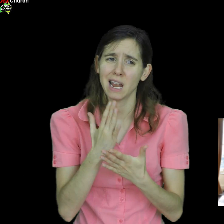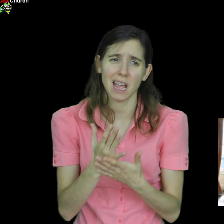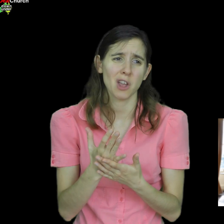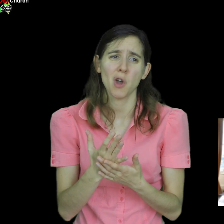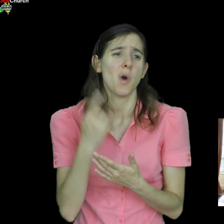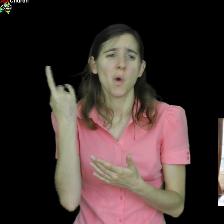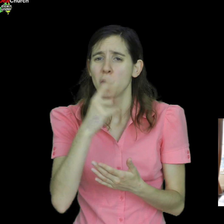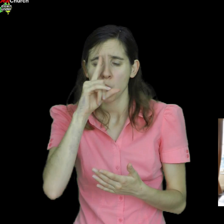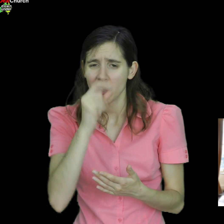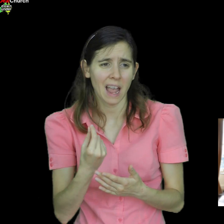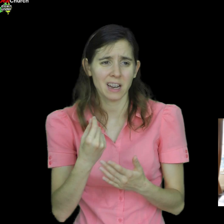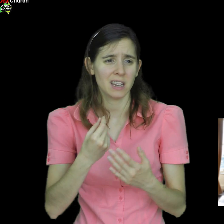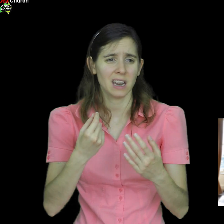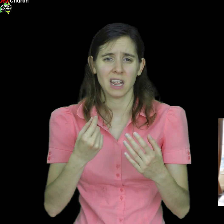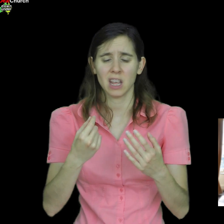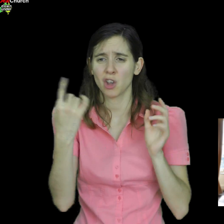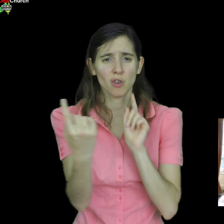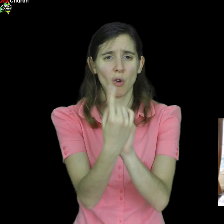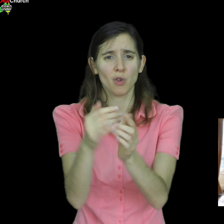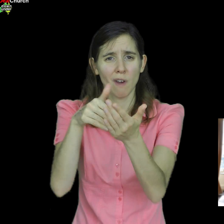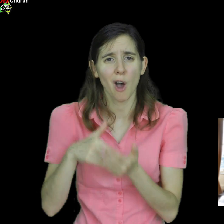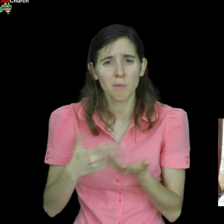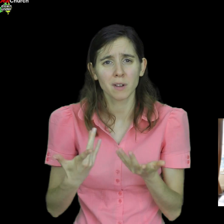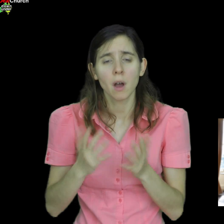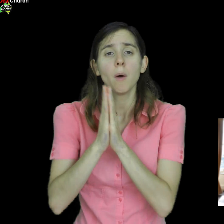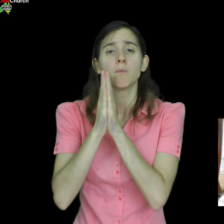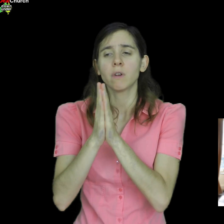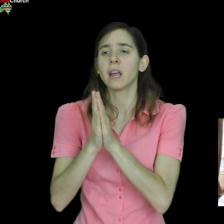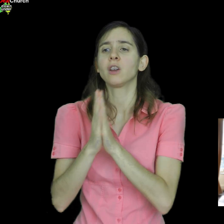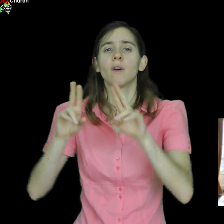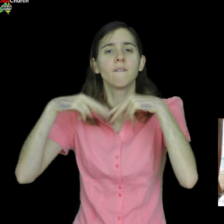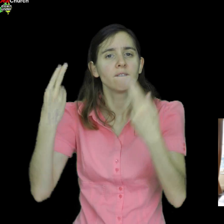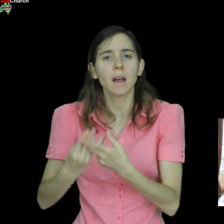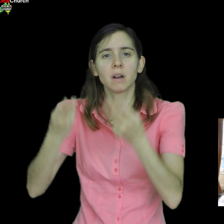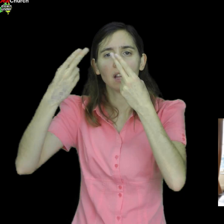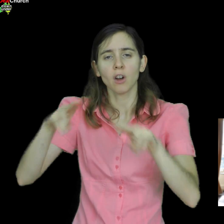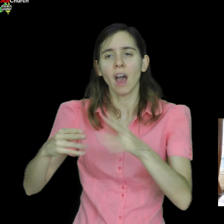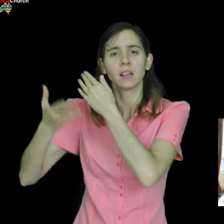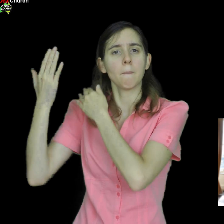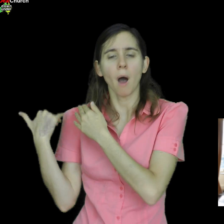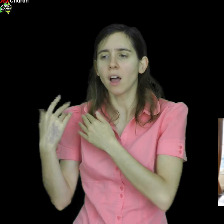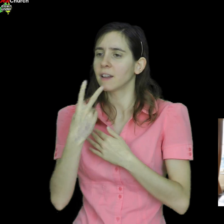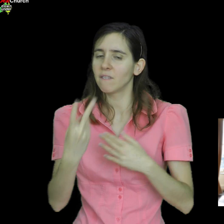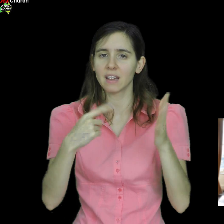could turn for help? Prayers to ancestors and visits to temples had brought no answers.